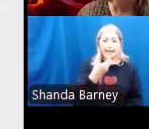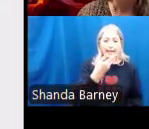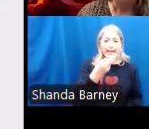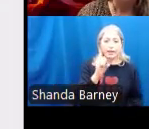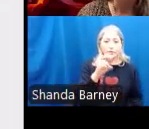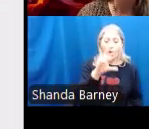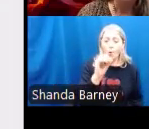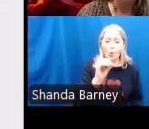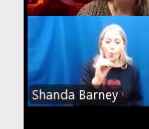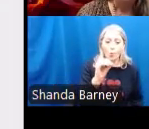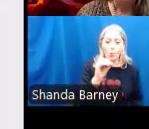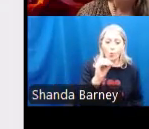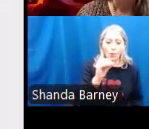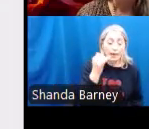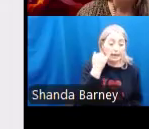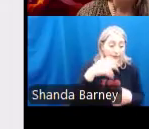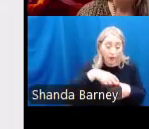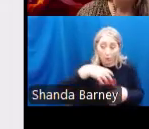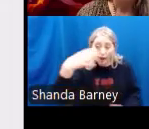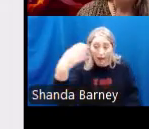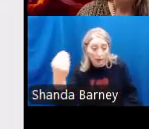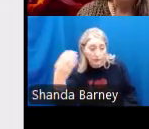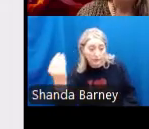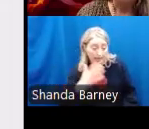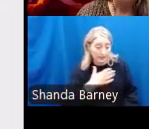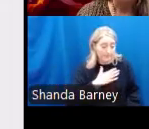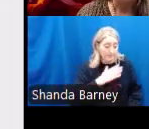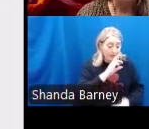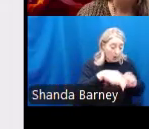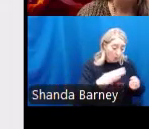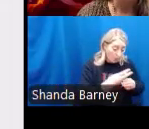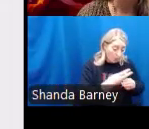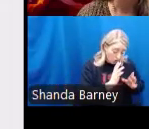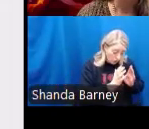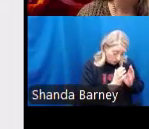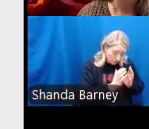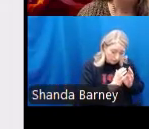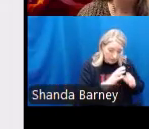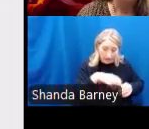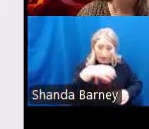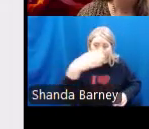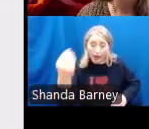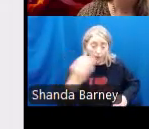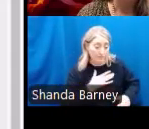outside into my environment that I feel that I'm disabled, and